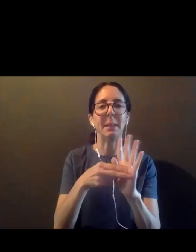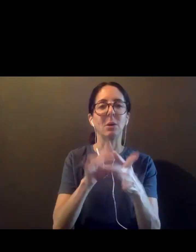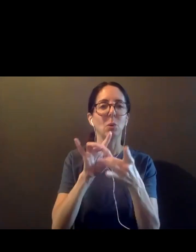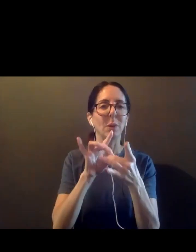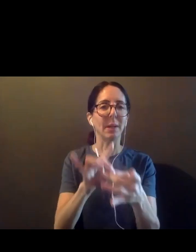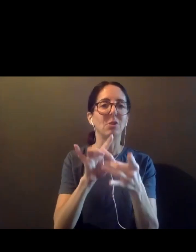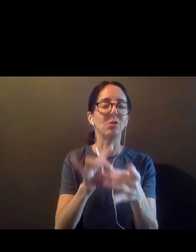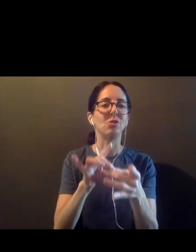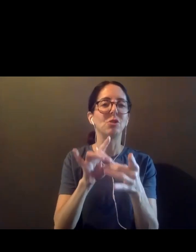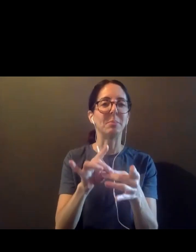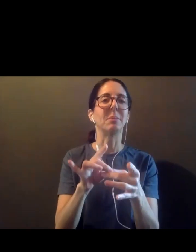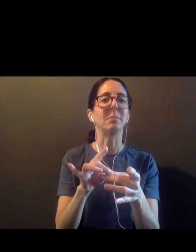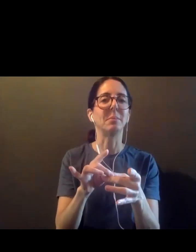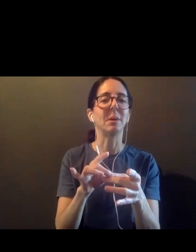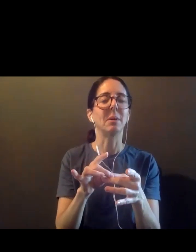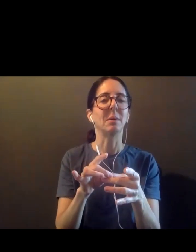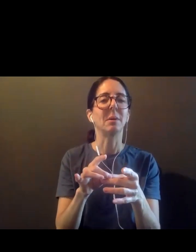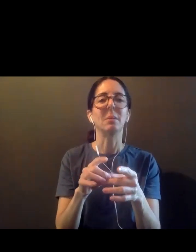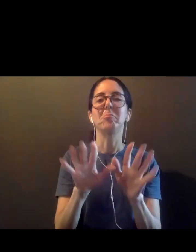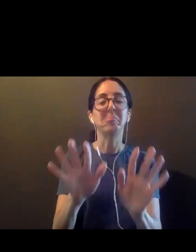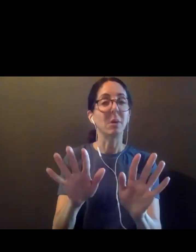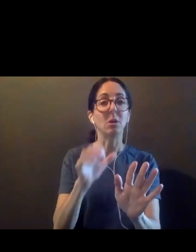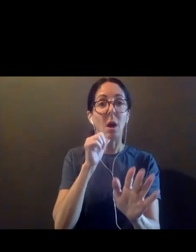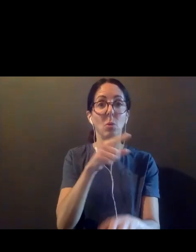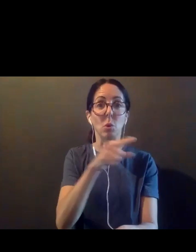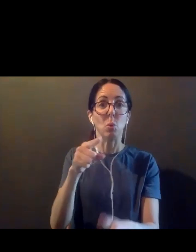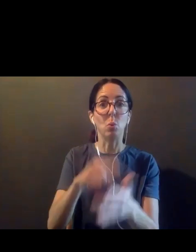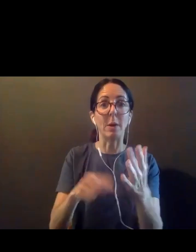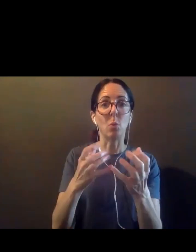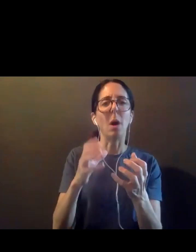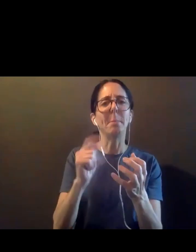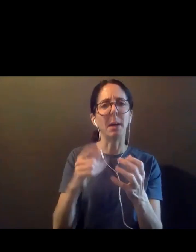you want but what is intended from both angles.